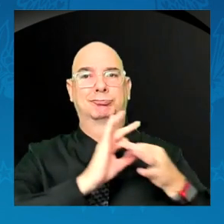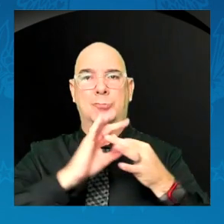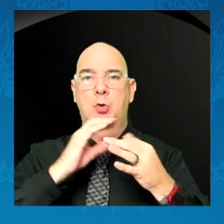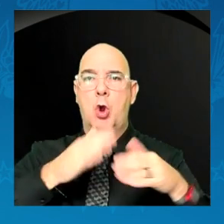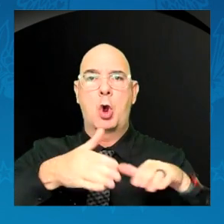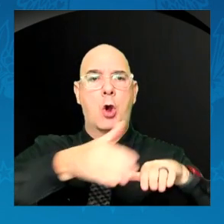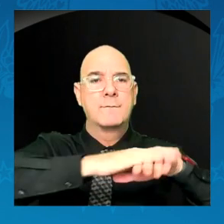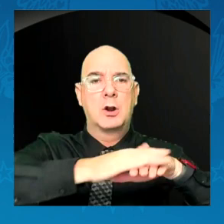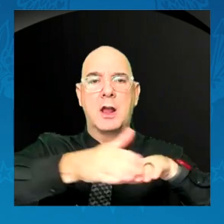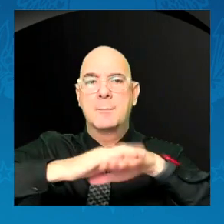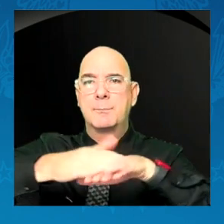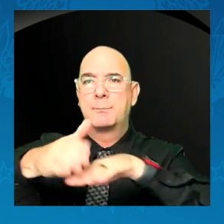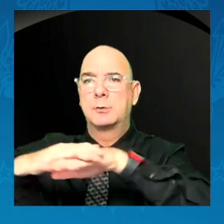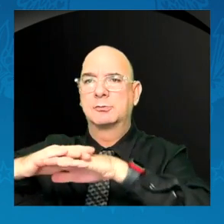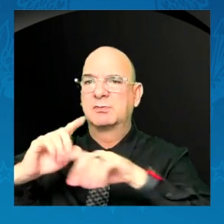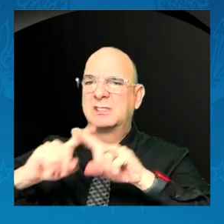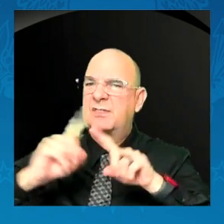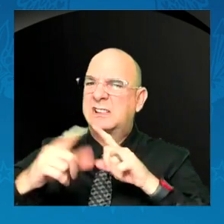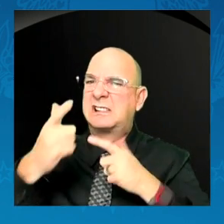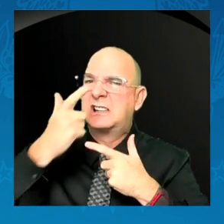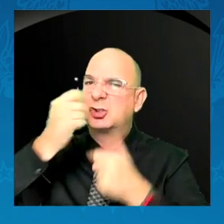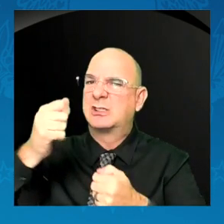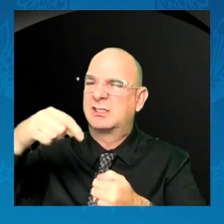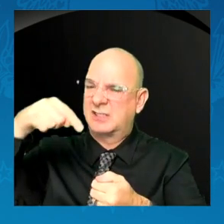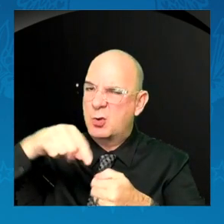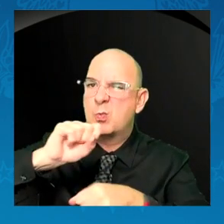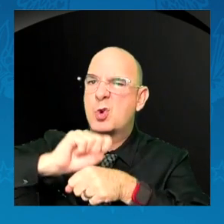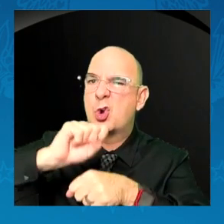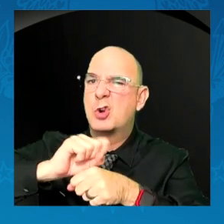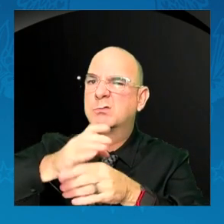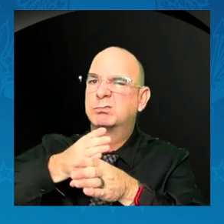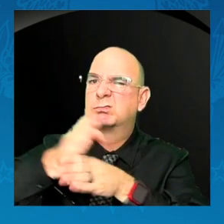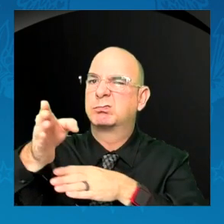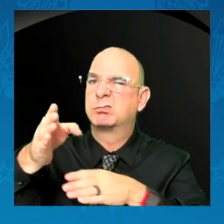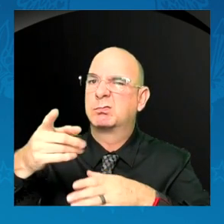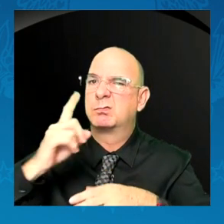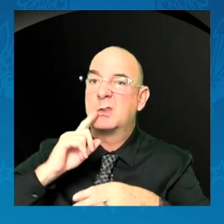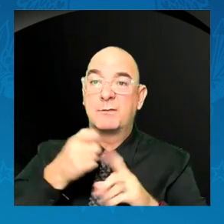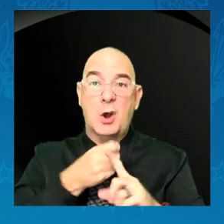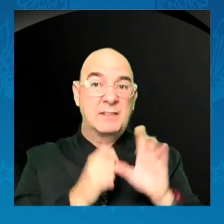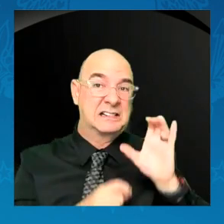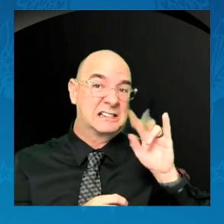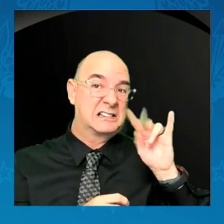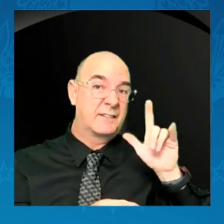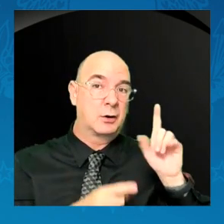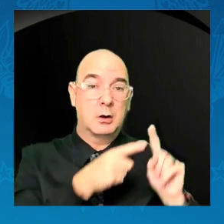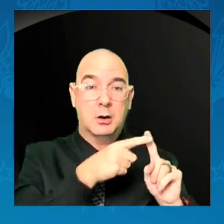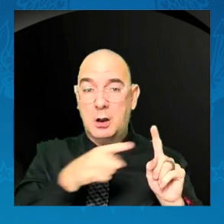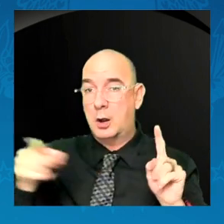that we can do from the civil sector, from the commercial sector, from the government sector and STEM